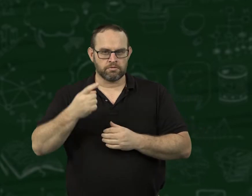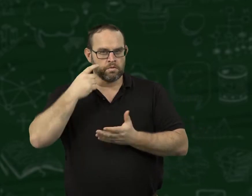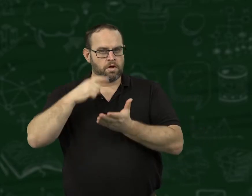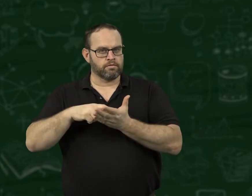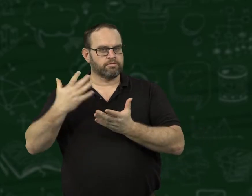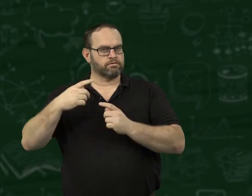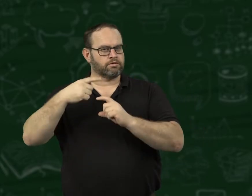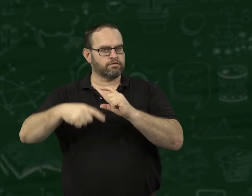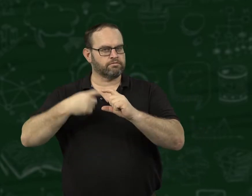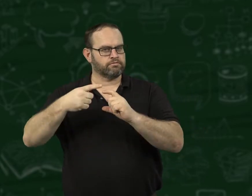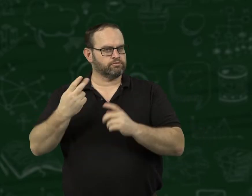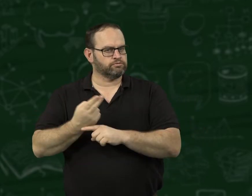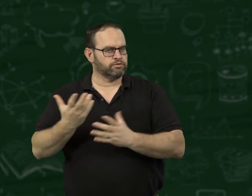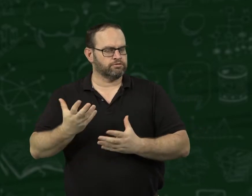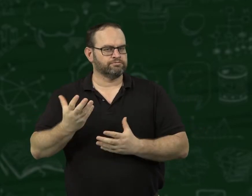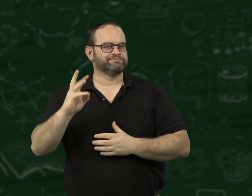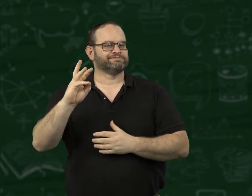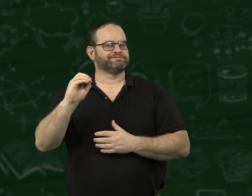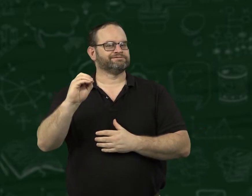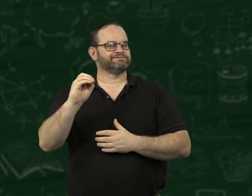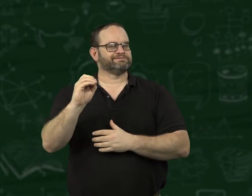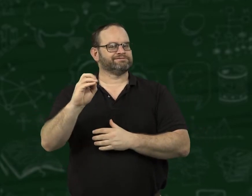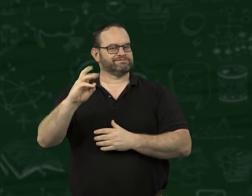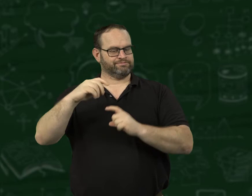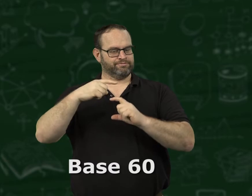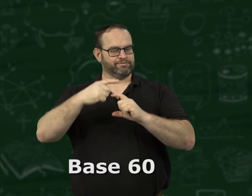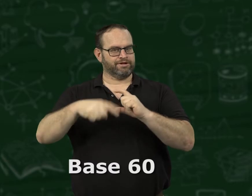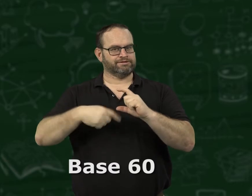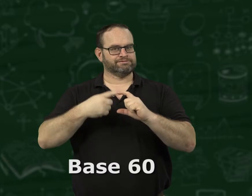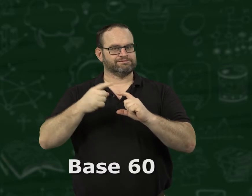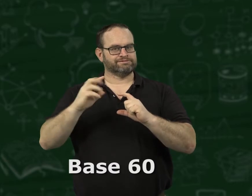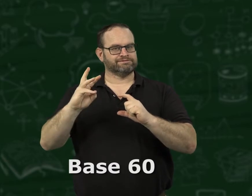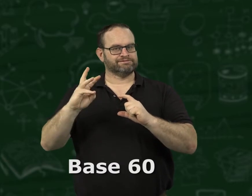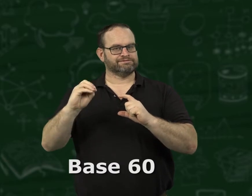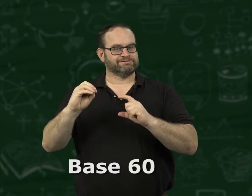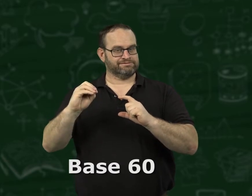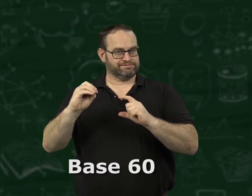Time uses a base-sixty system, this does not include the number 60.